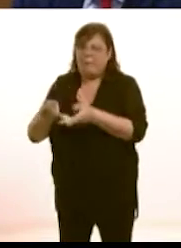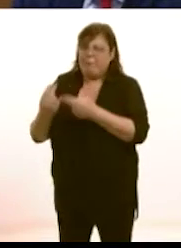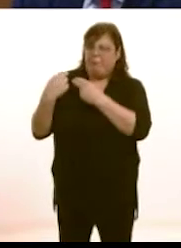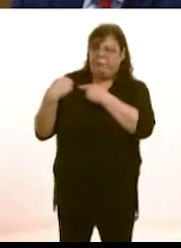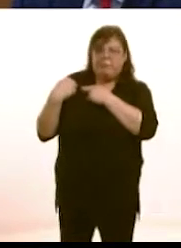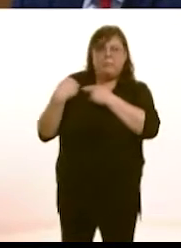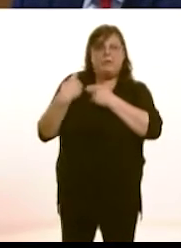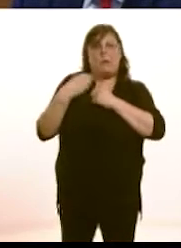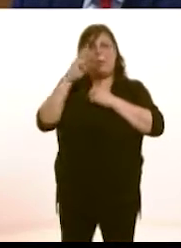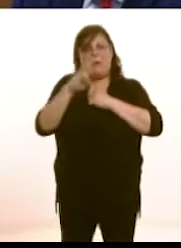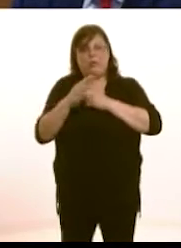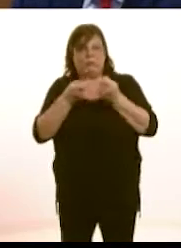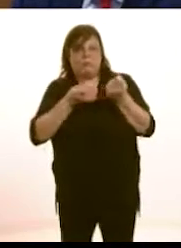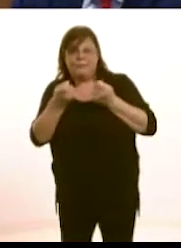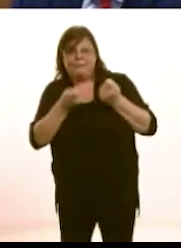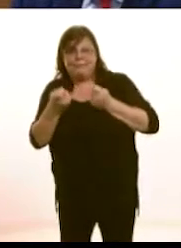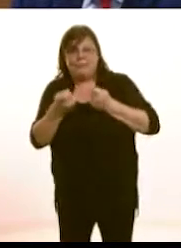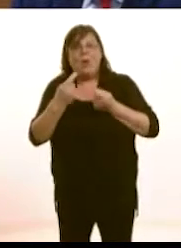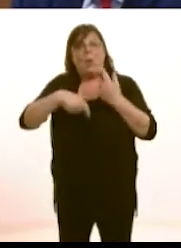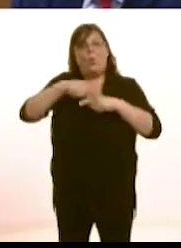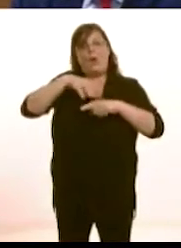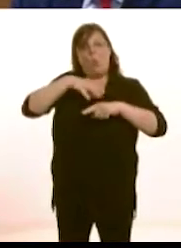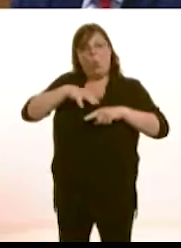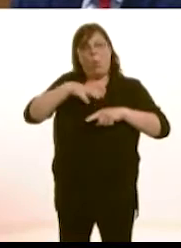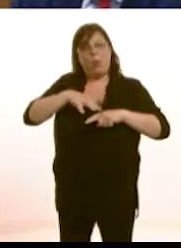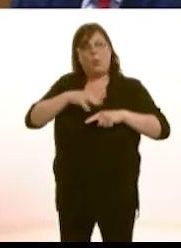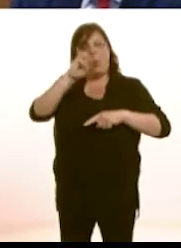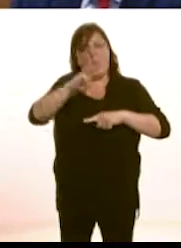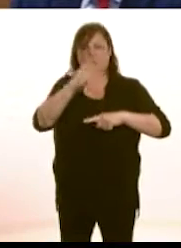From our perspective, what we want to see is autonomy for Wales in terms of farming